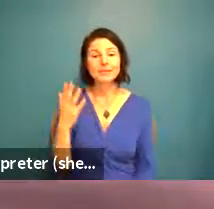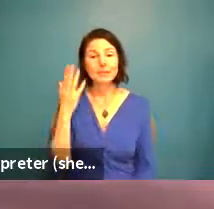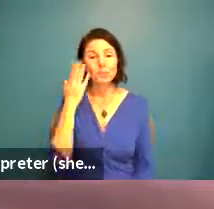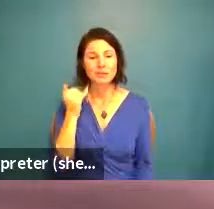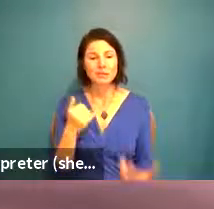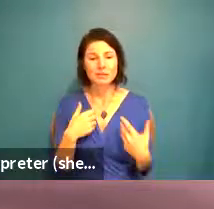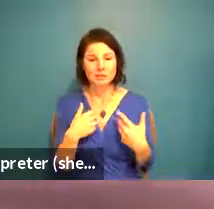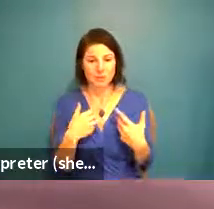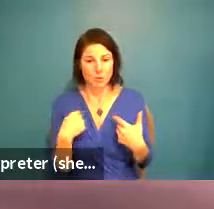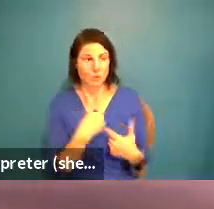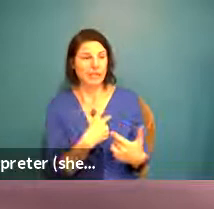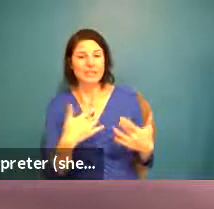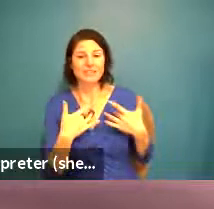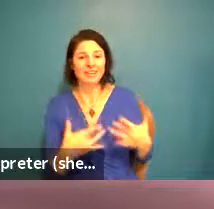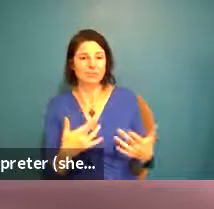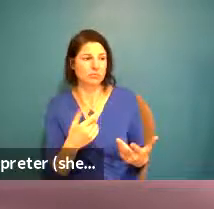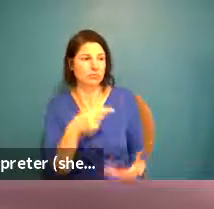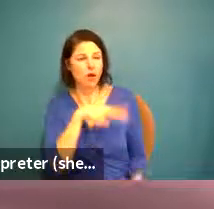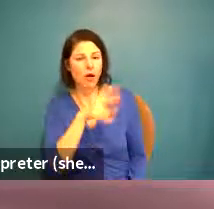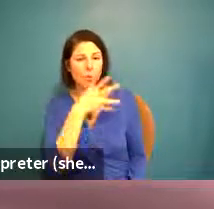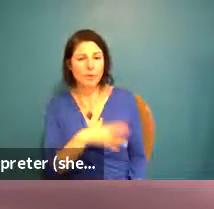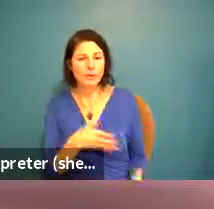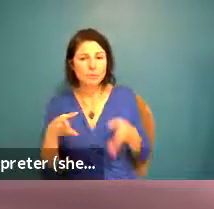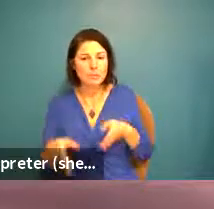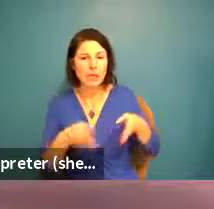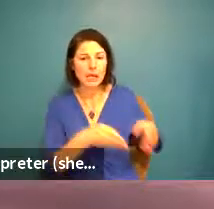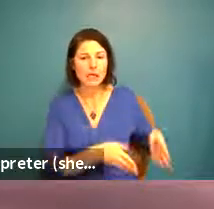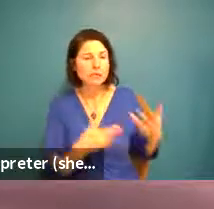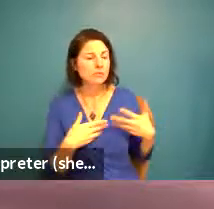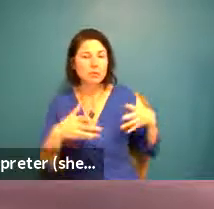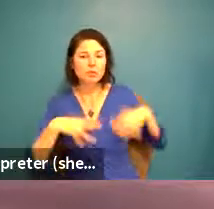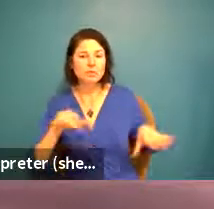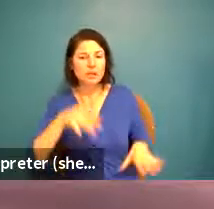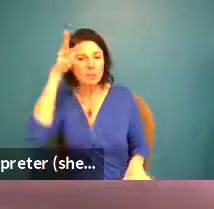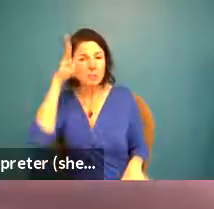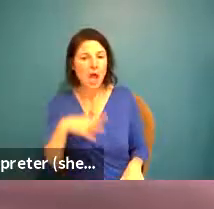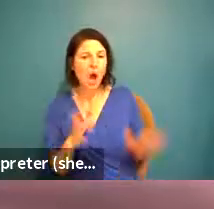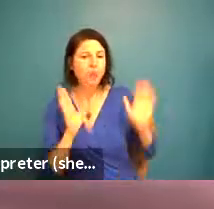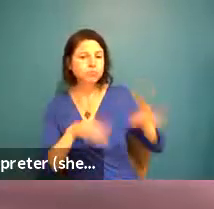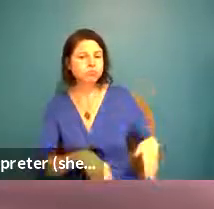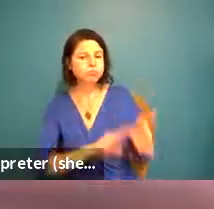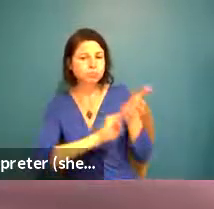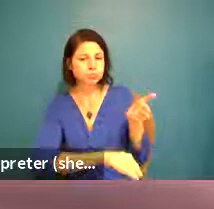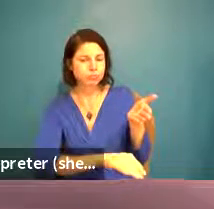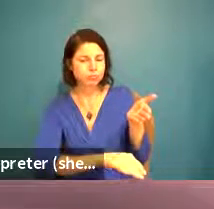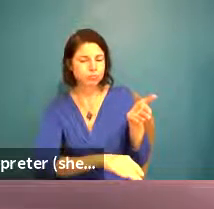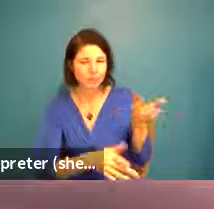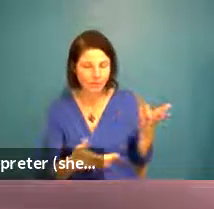pants, and, you know, dressing like a man, we don't we we haven't really cared about that for a long time. Now, as much as we do as